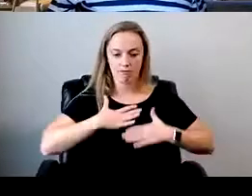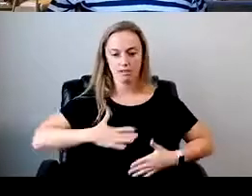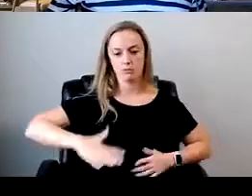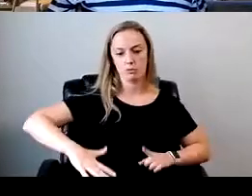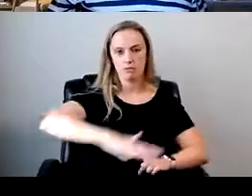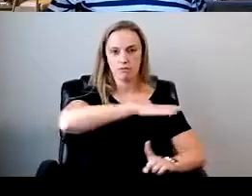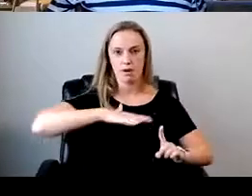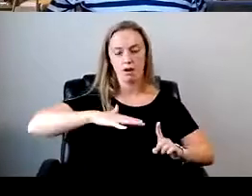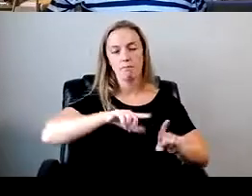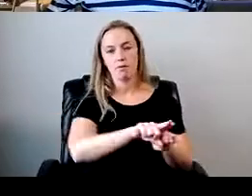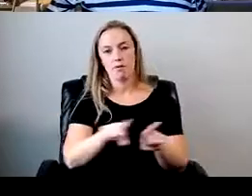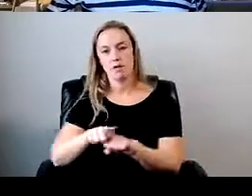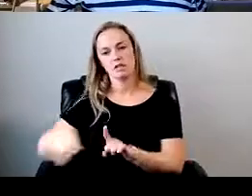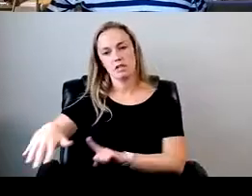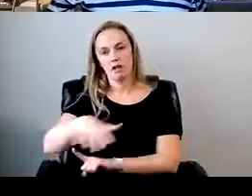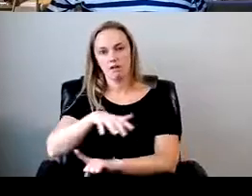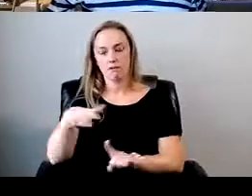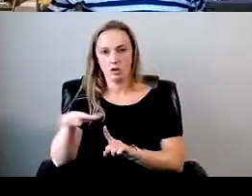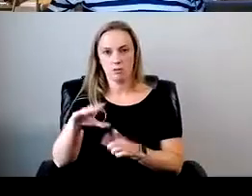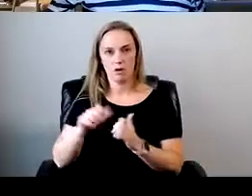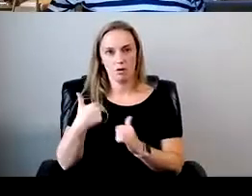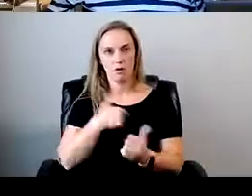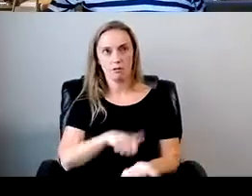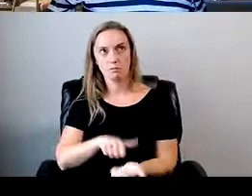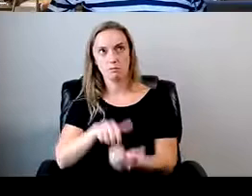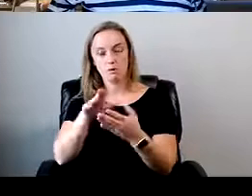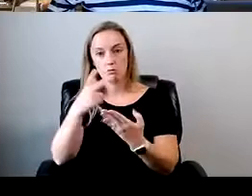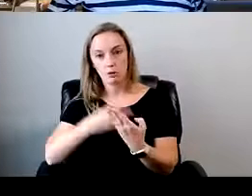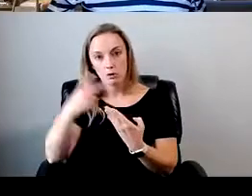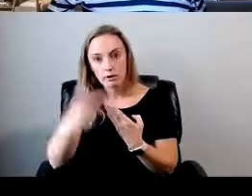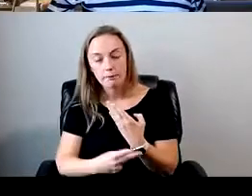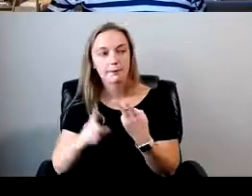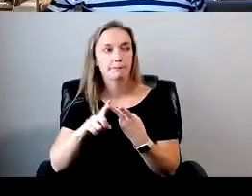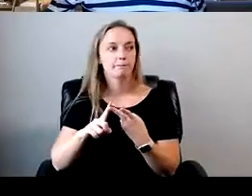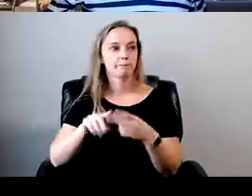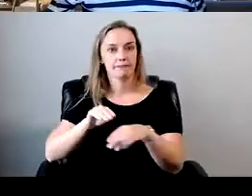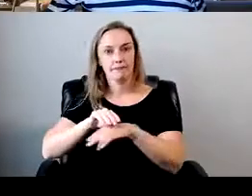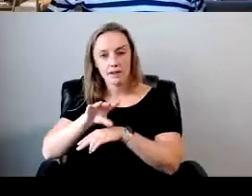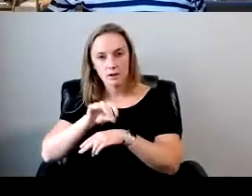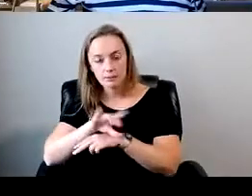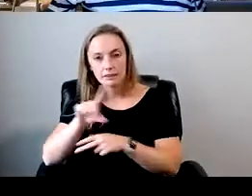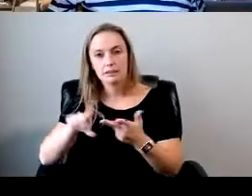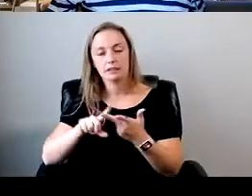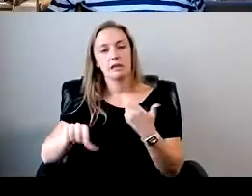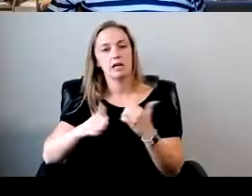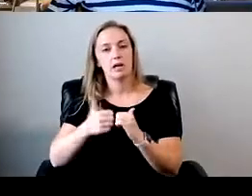but also environments in ways that we approach programming and the way we approach therapies. And in the way that we approach online access.